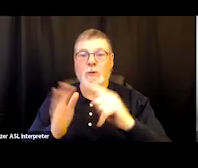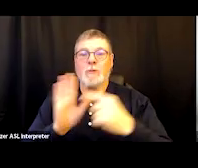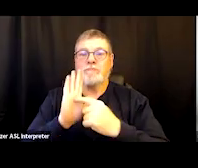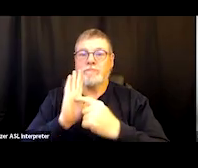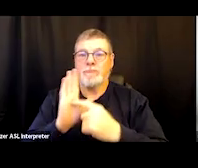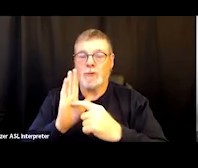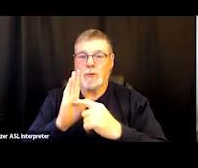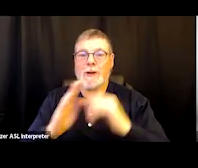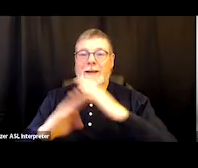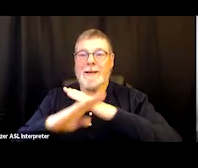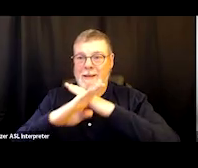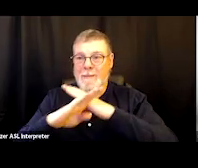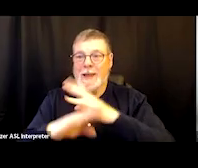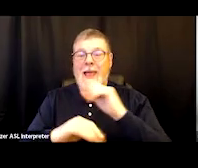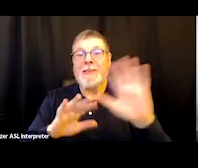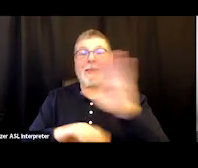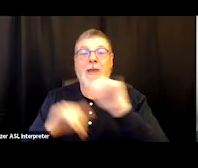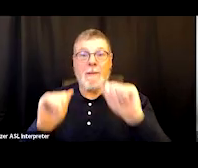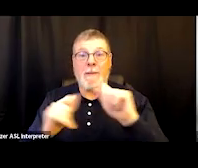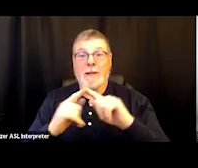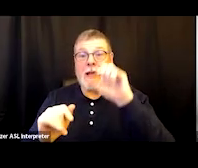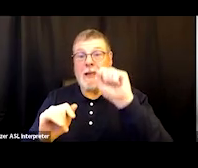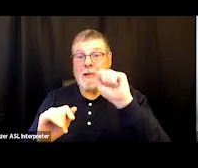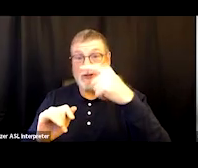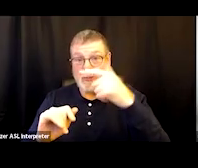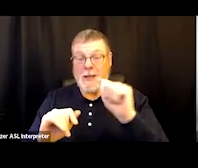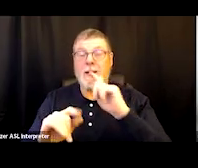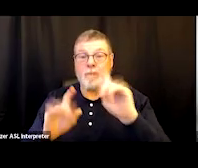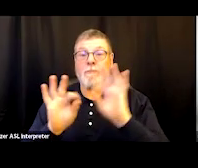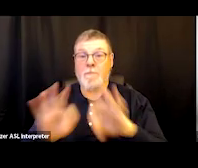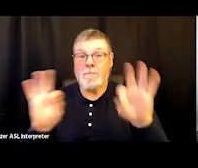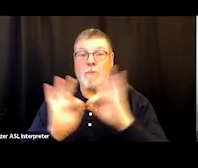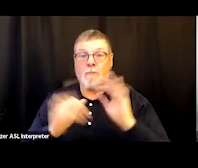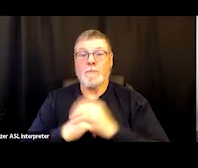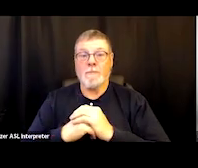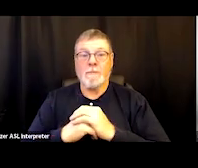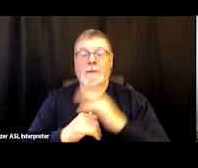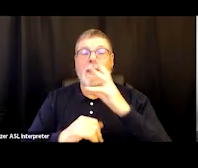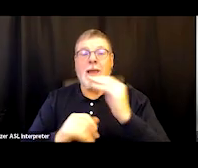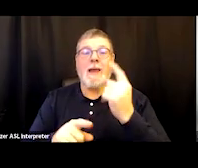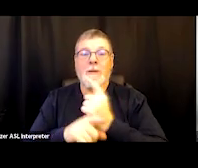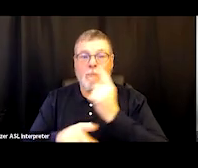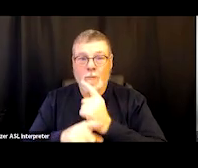and their inability to maintain work at SGA is super important, and using appropriate medical documentation